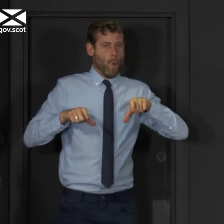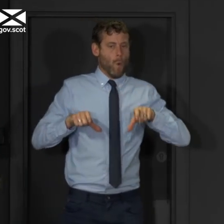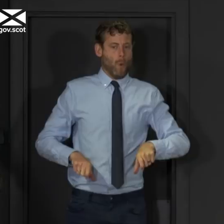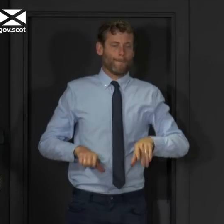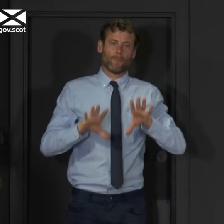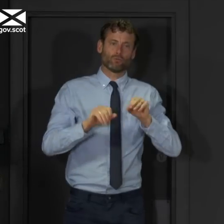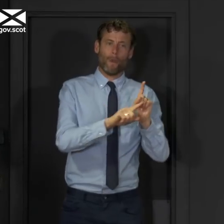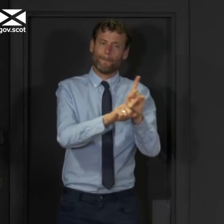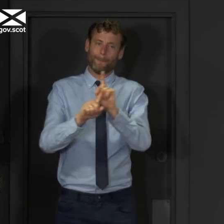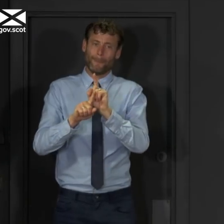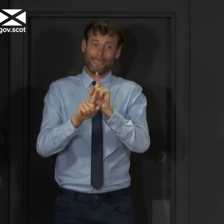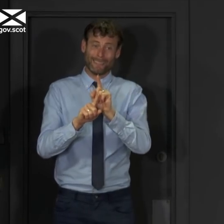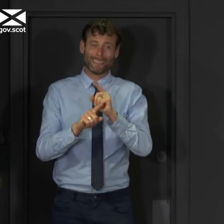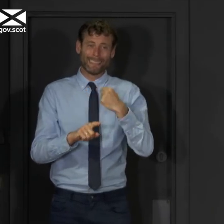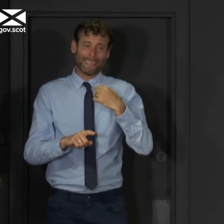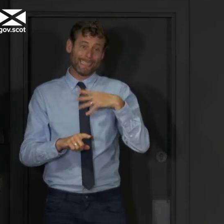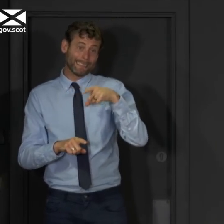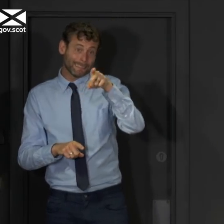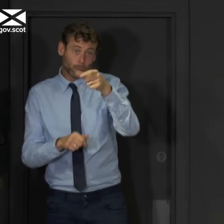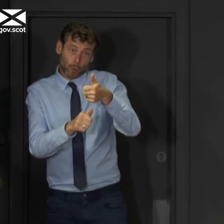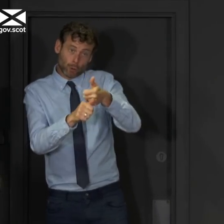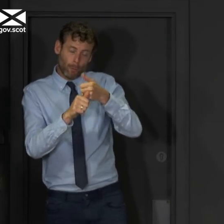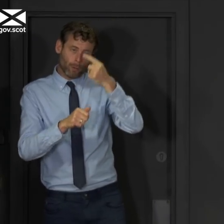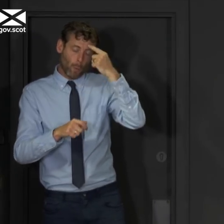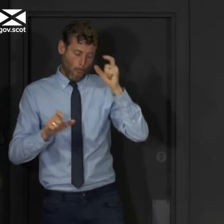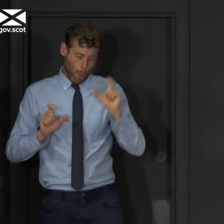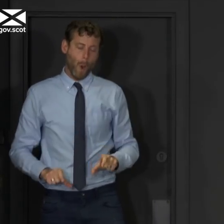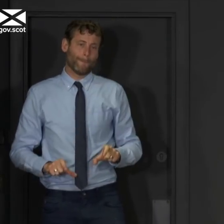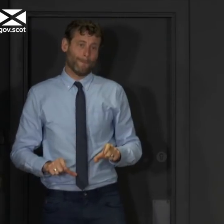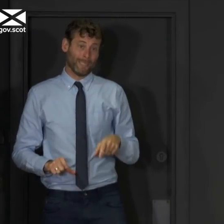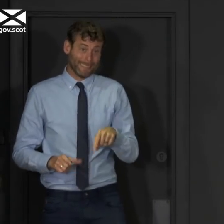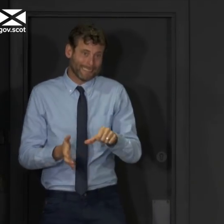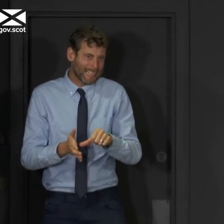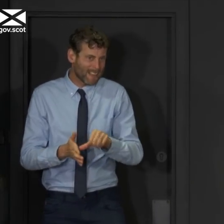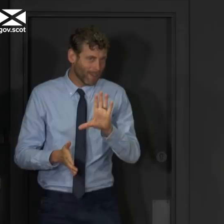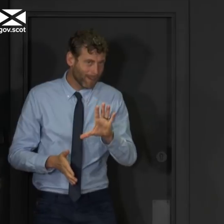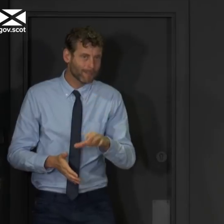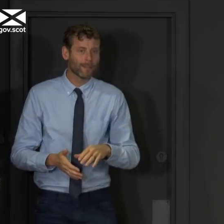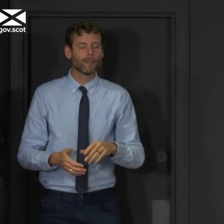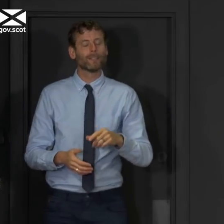tough thing to ask people to do. However, and this is the social bargain bit,